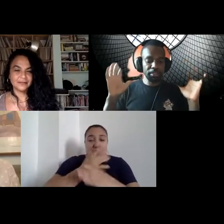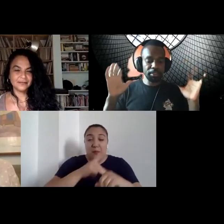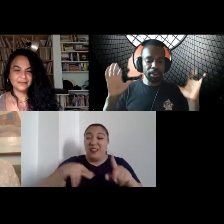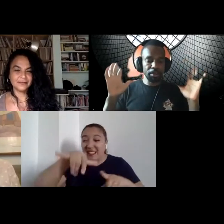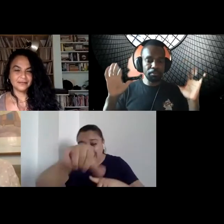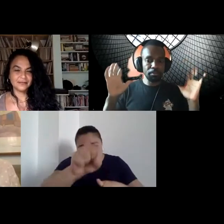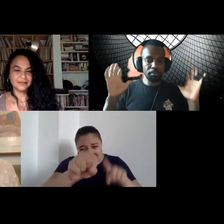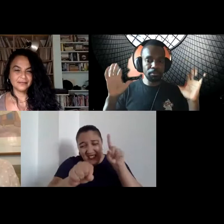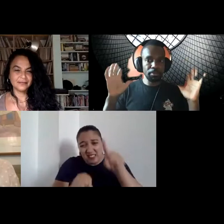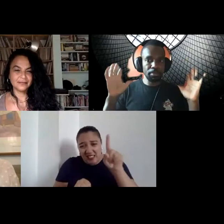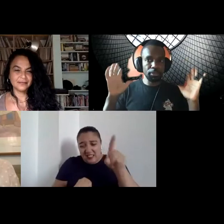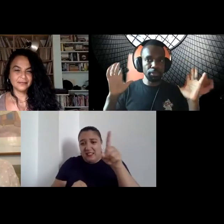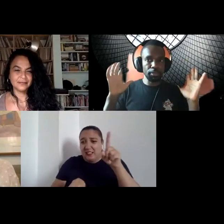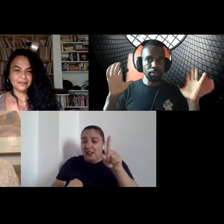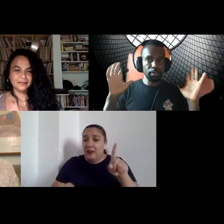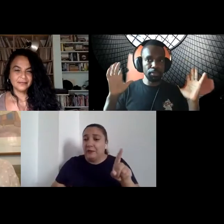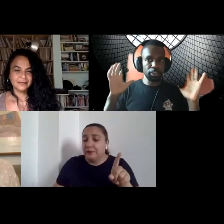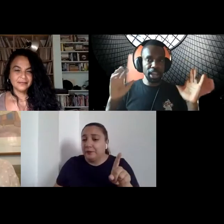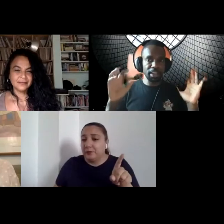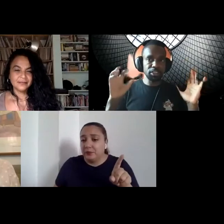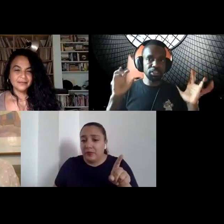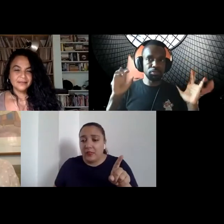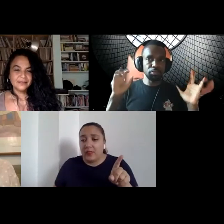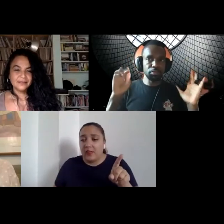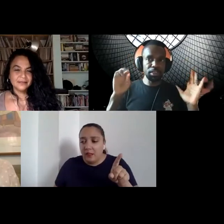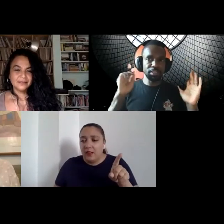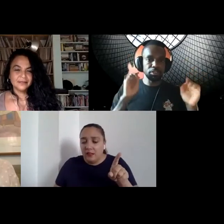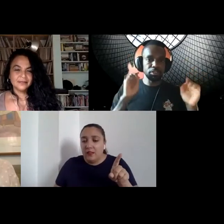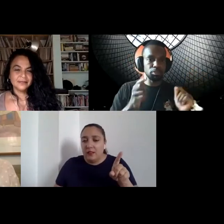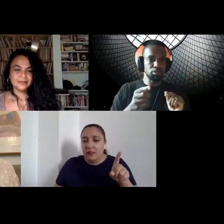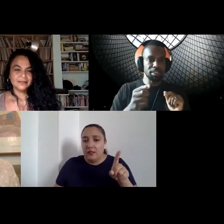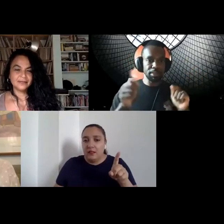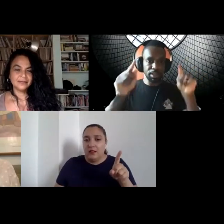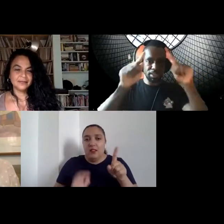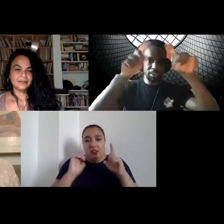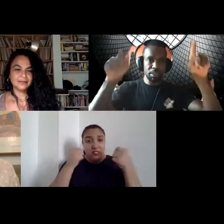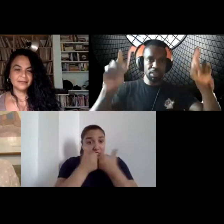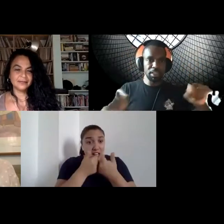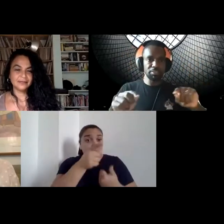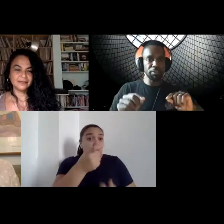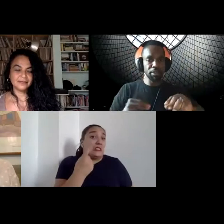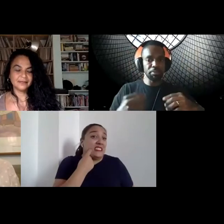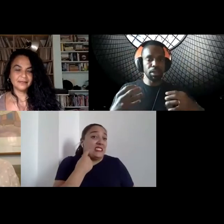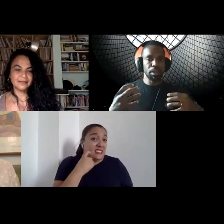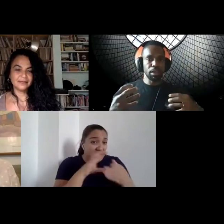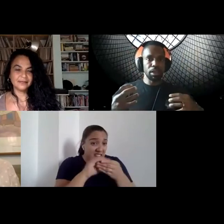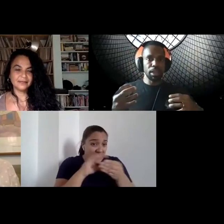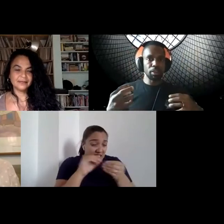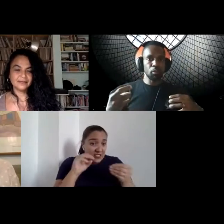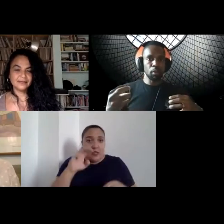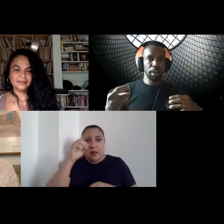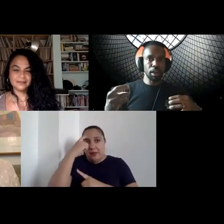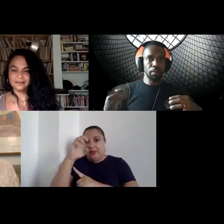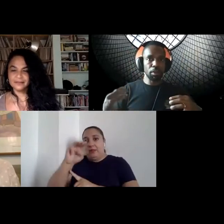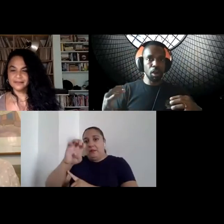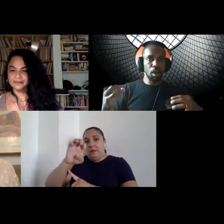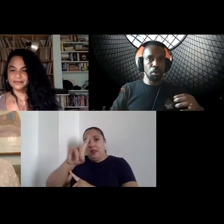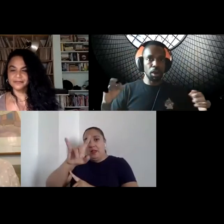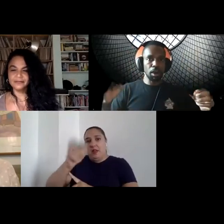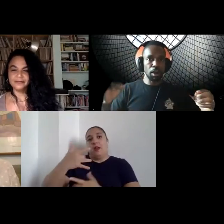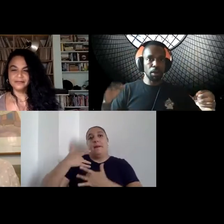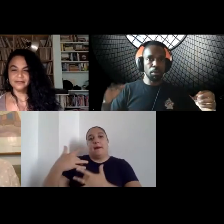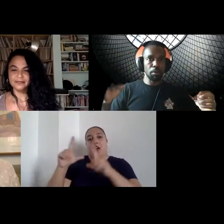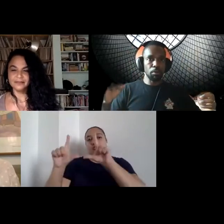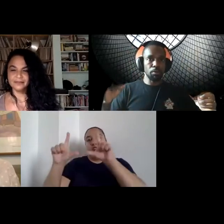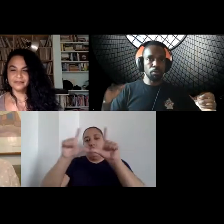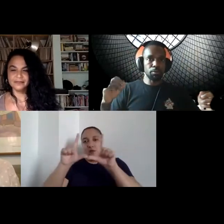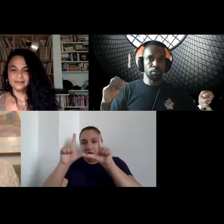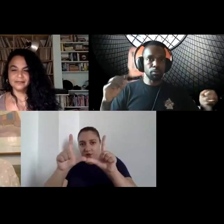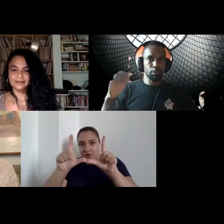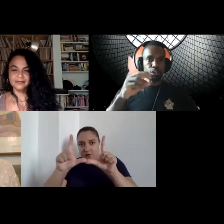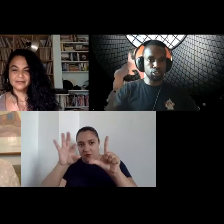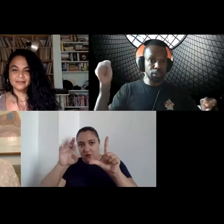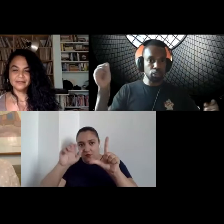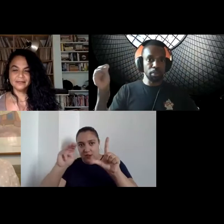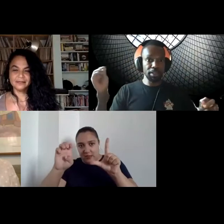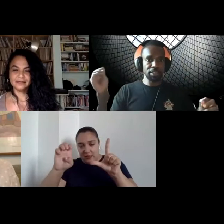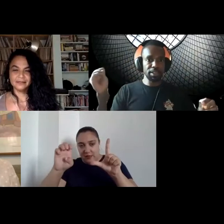The challenge in this mediaized frame strips the humanity